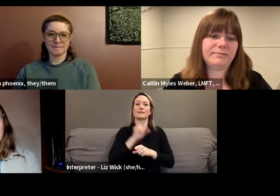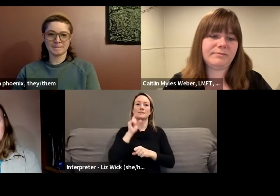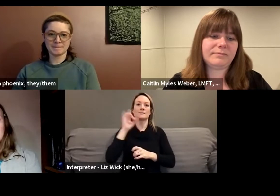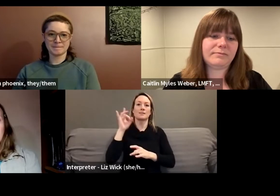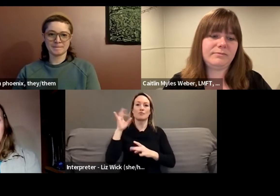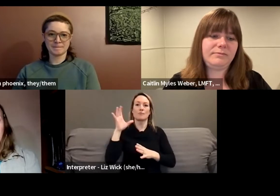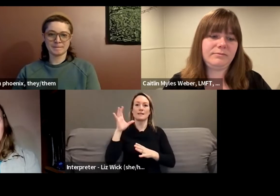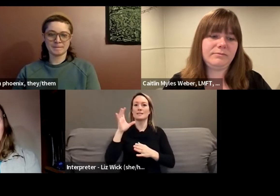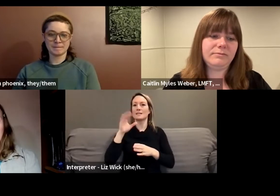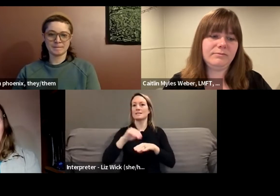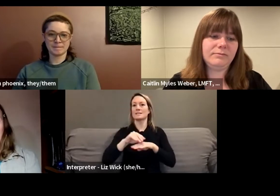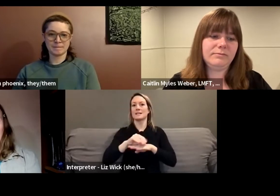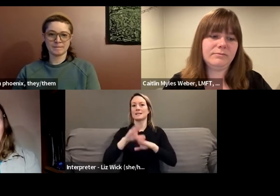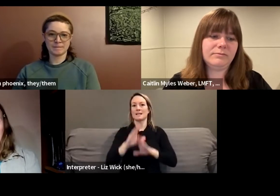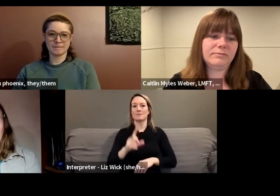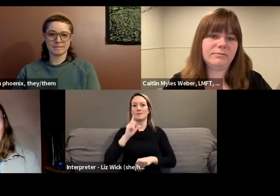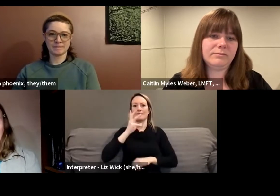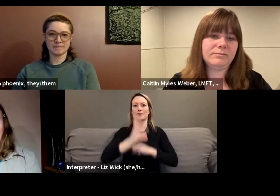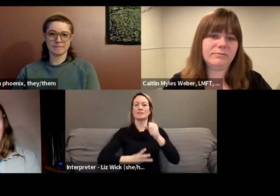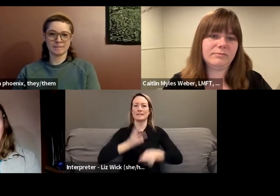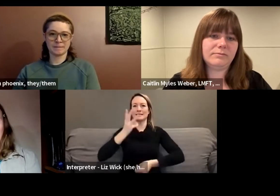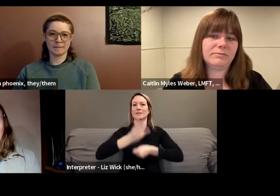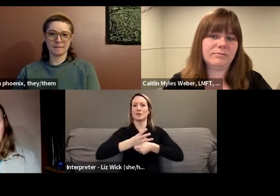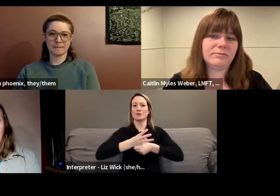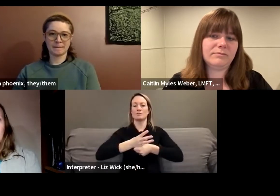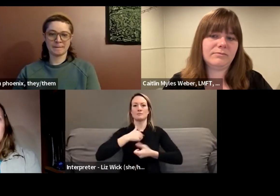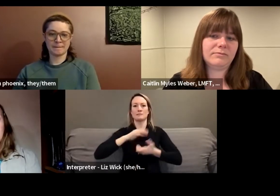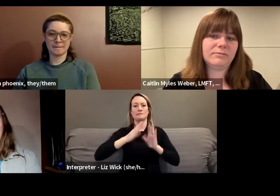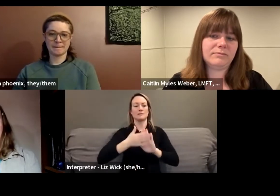crisis supervisor and got very good at helping people